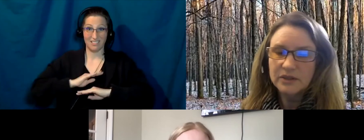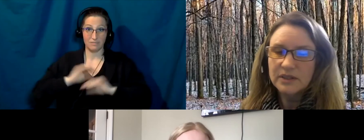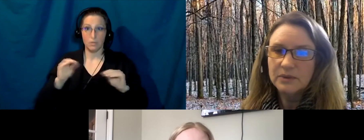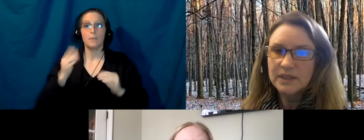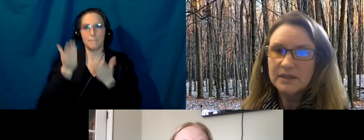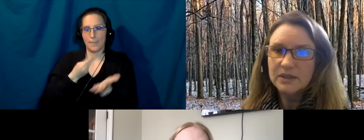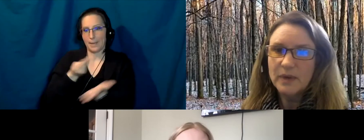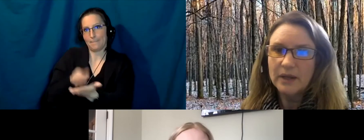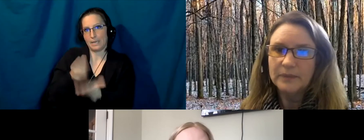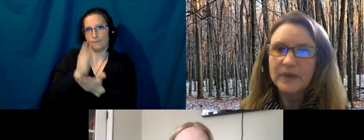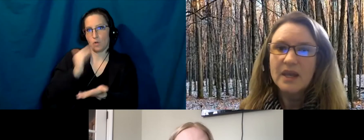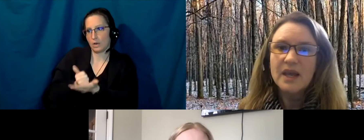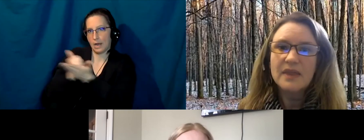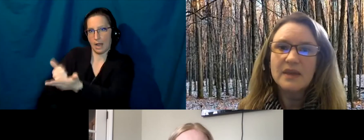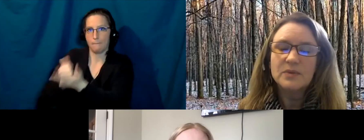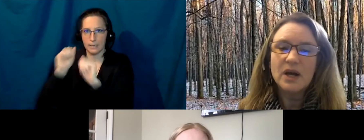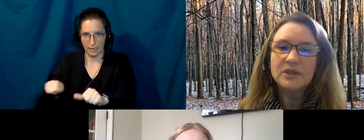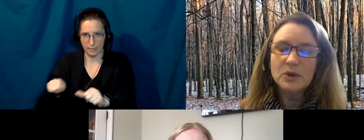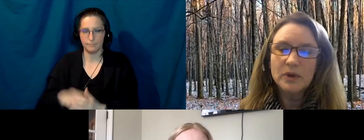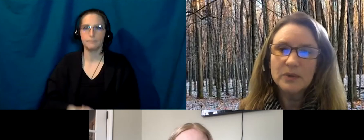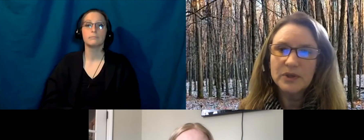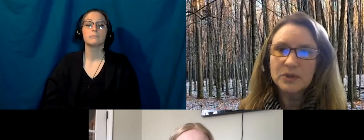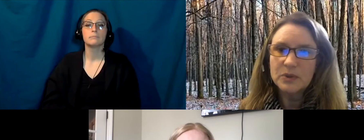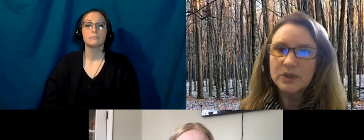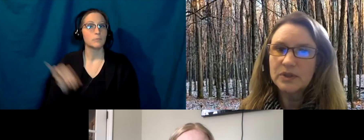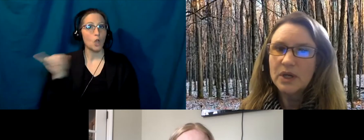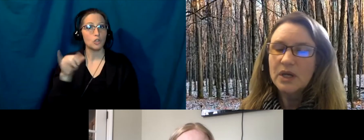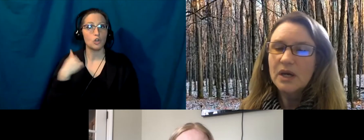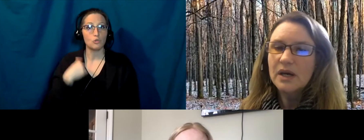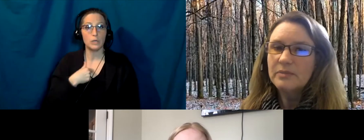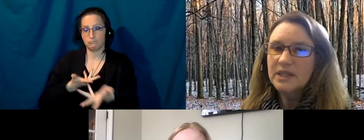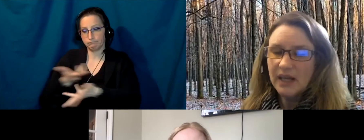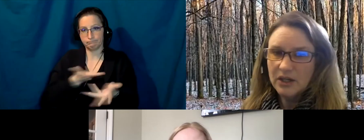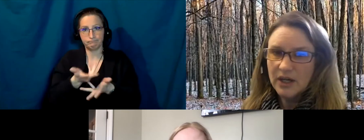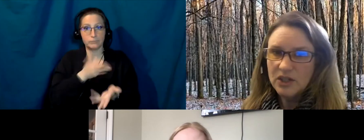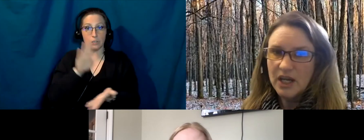to assist as well. And then we also work with the schools in secondary education.